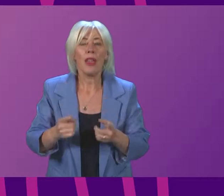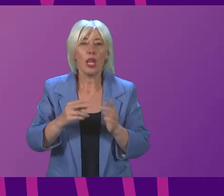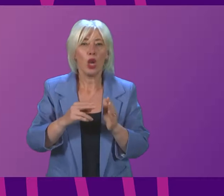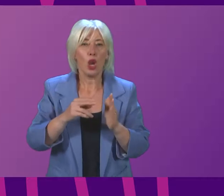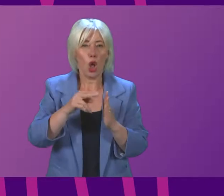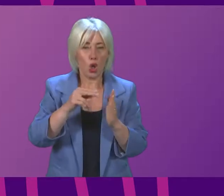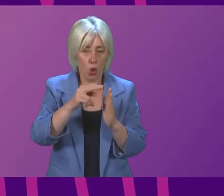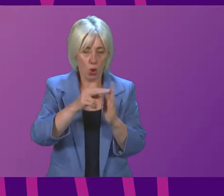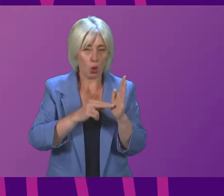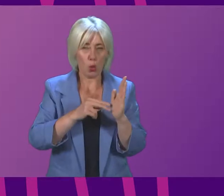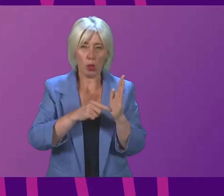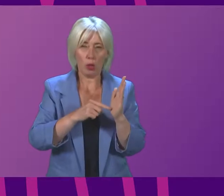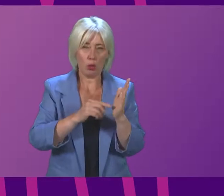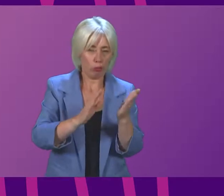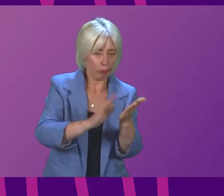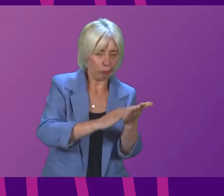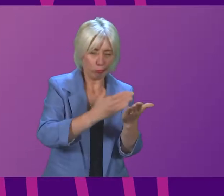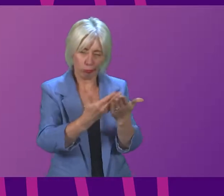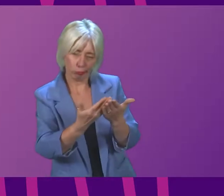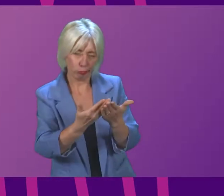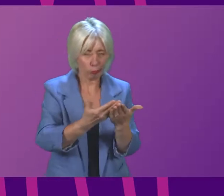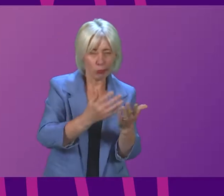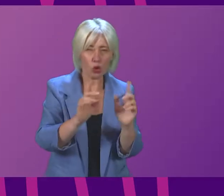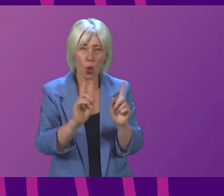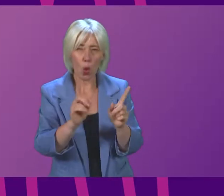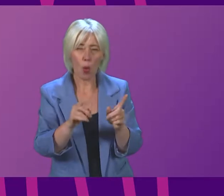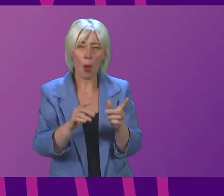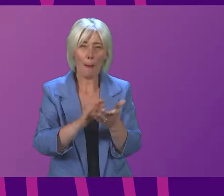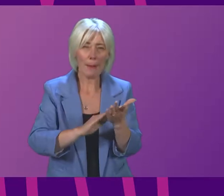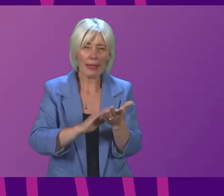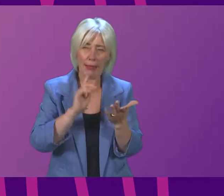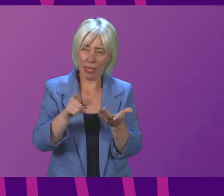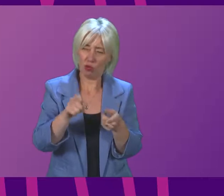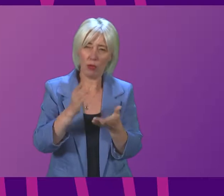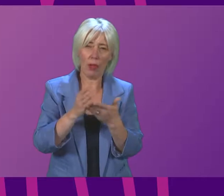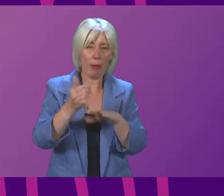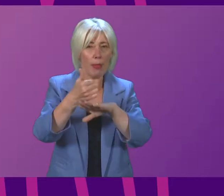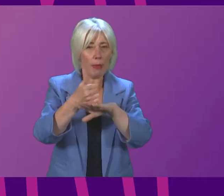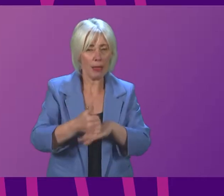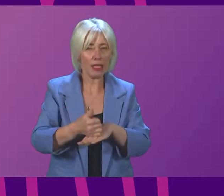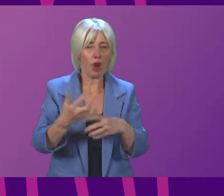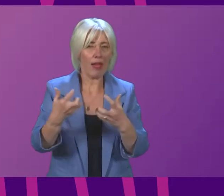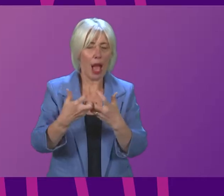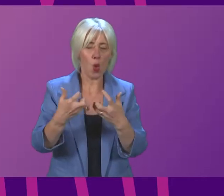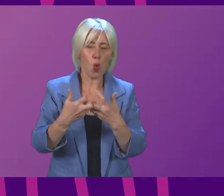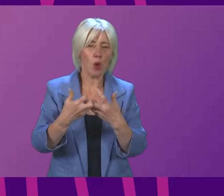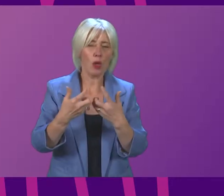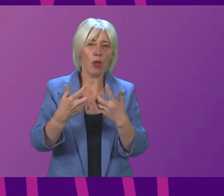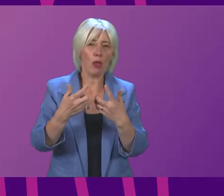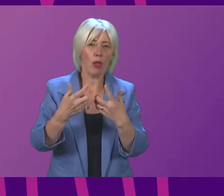we set out the basis of our doing so, which is about the application of convention rights